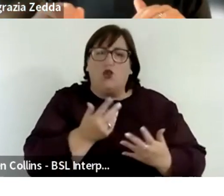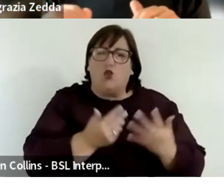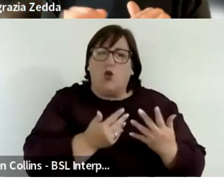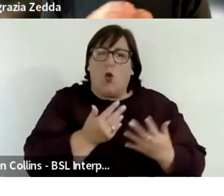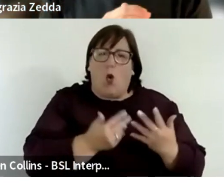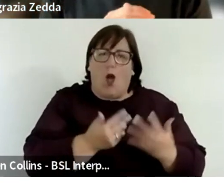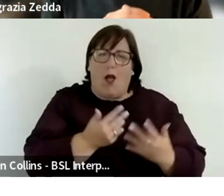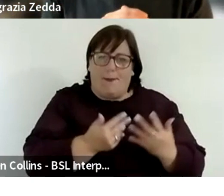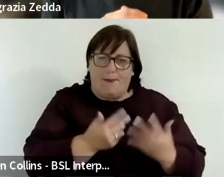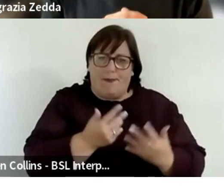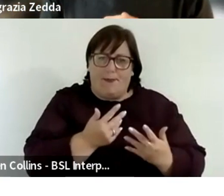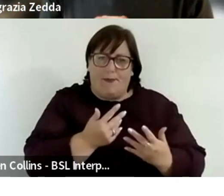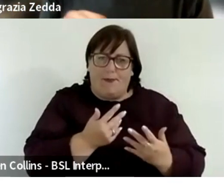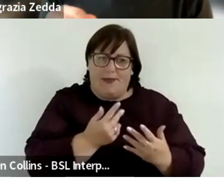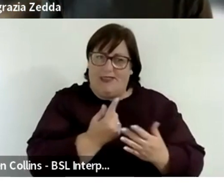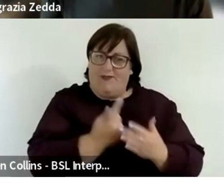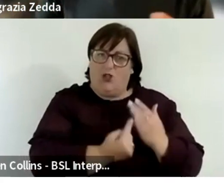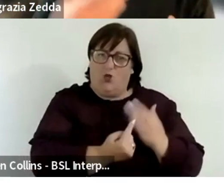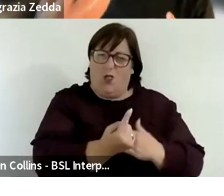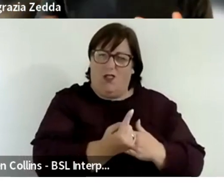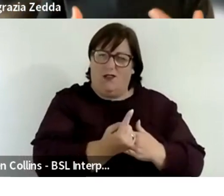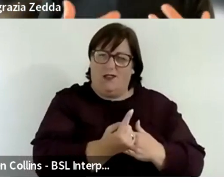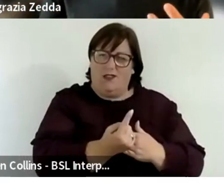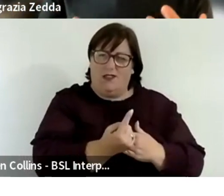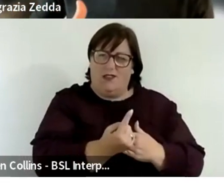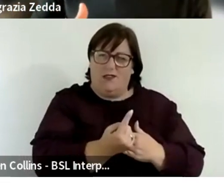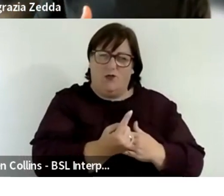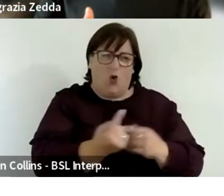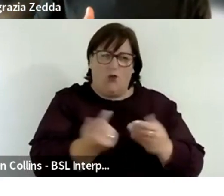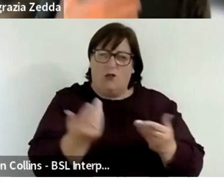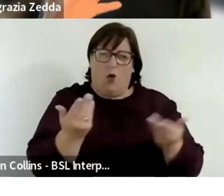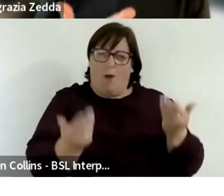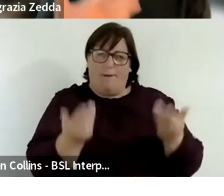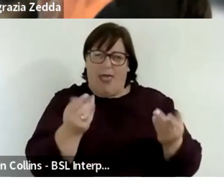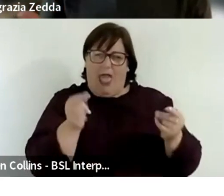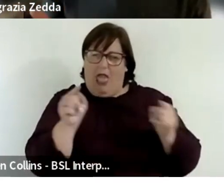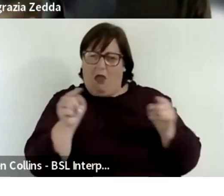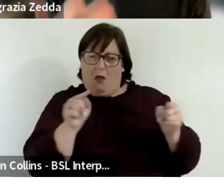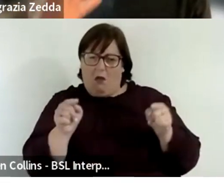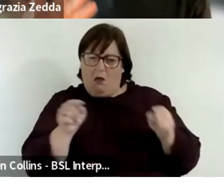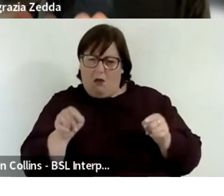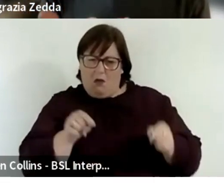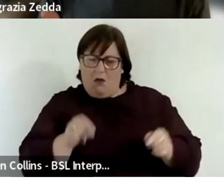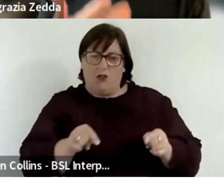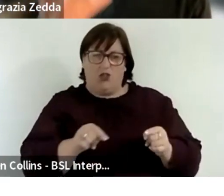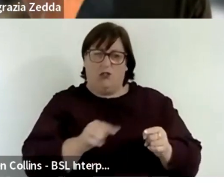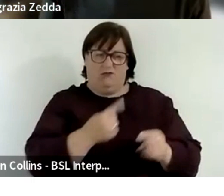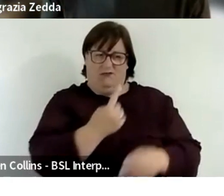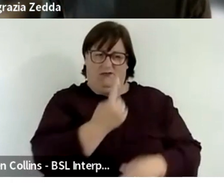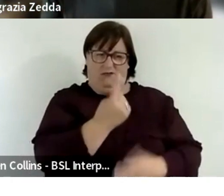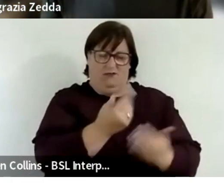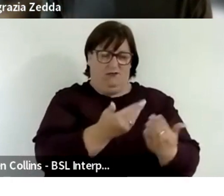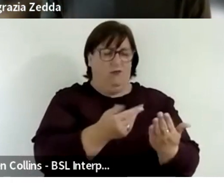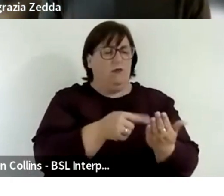checking people. Answering a question really well, using the STAR format,